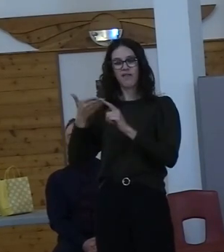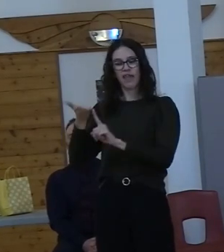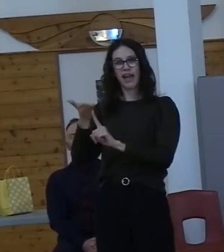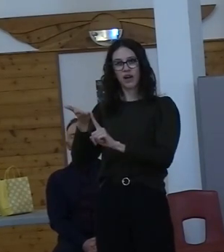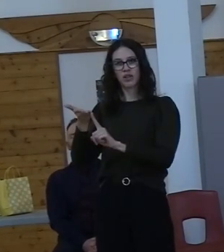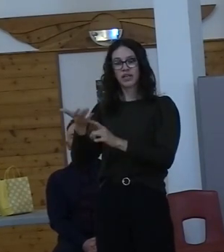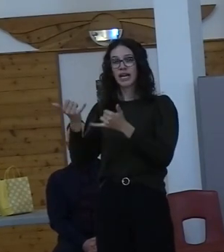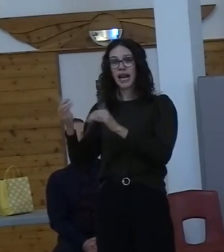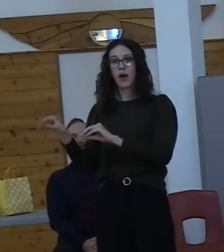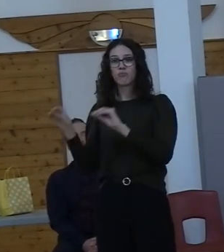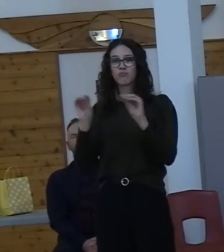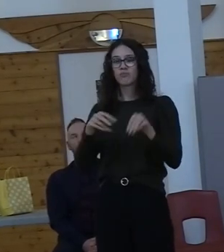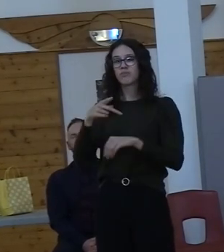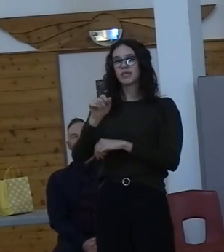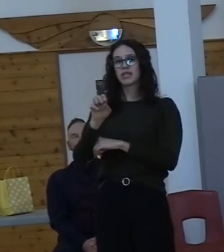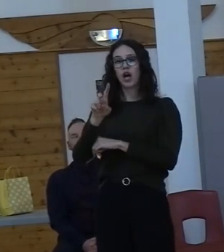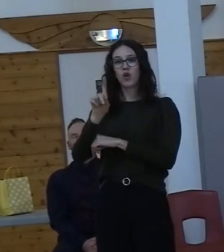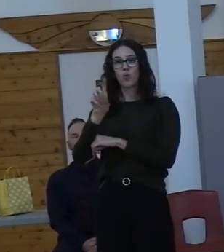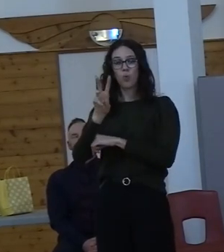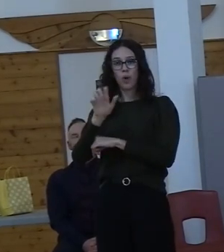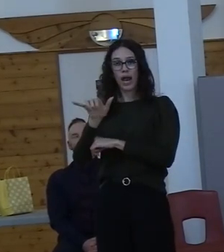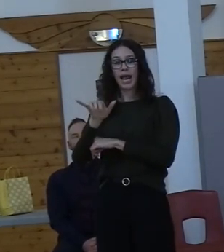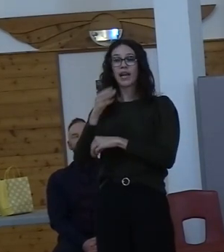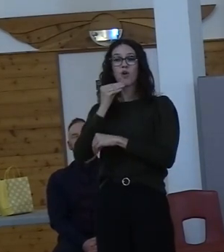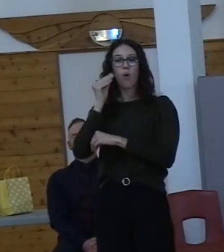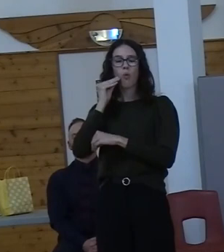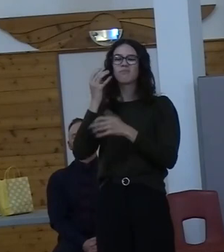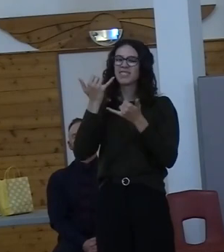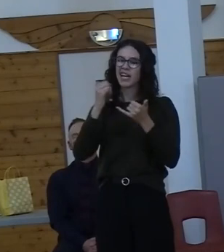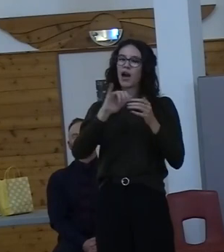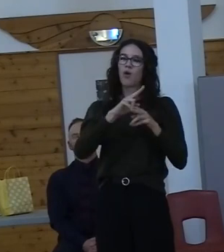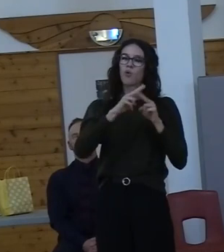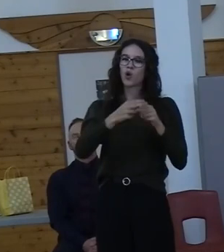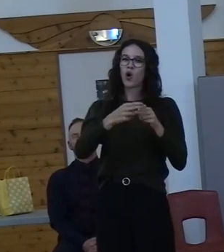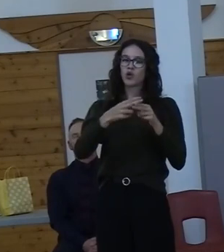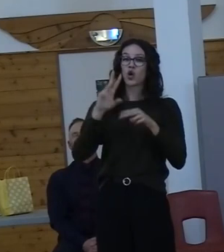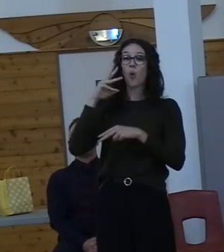I now call Piscataway land home, which is known as Washington, D.C.